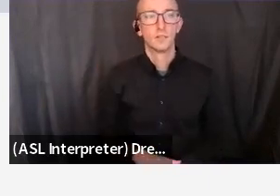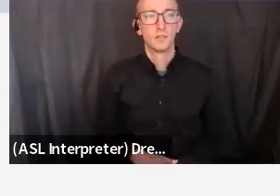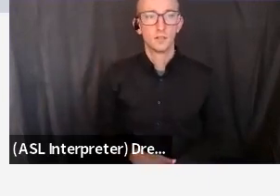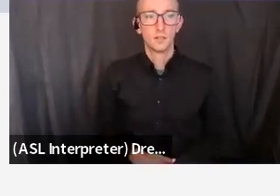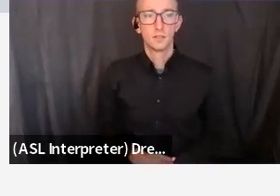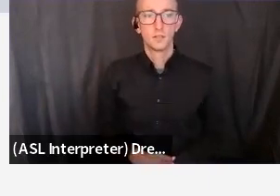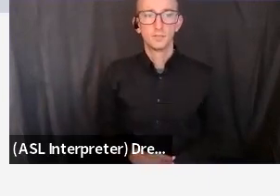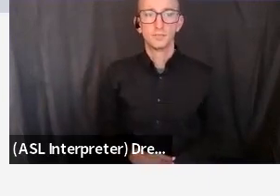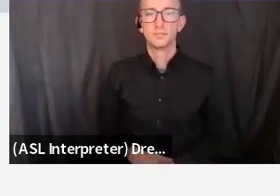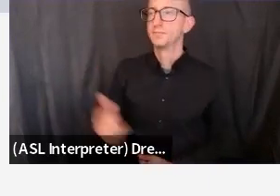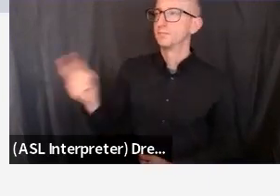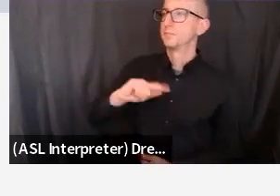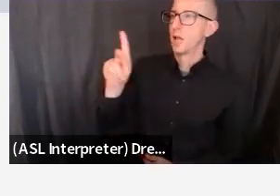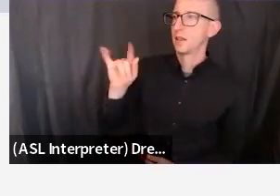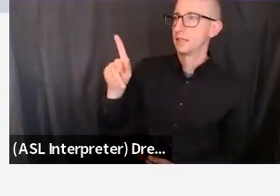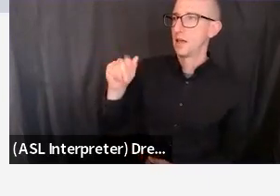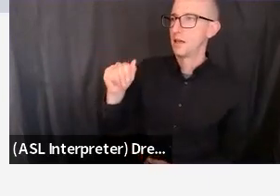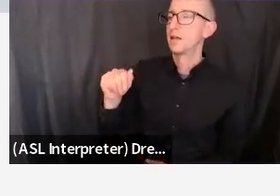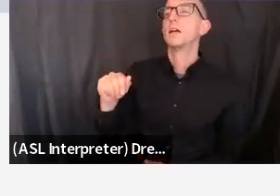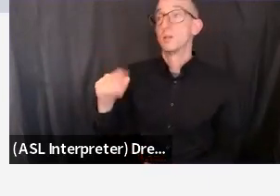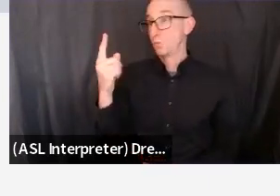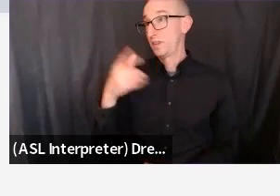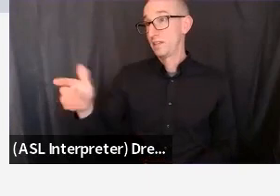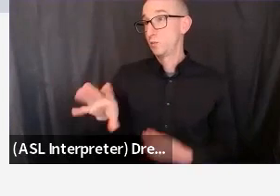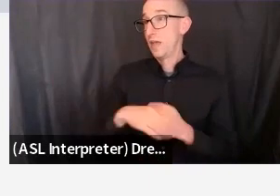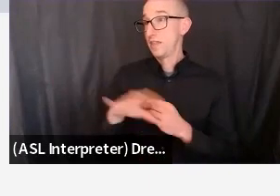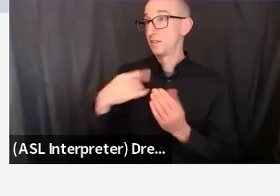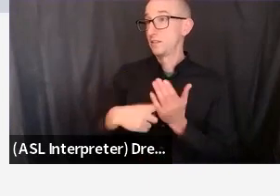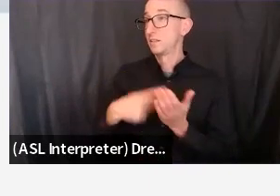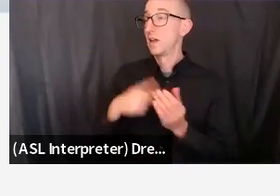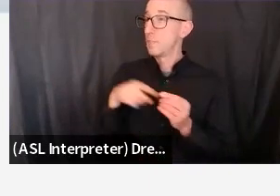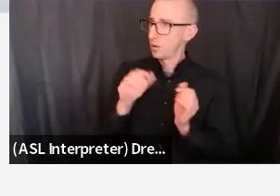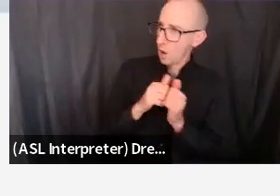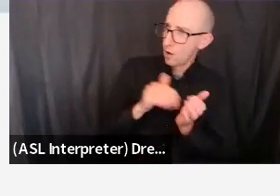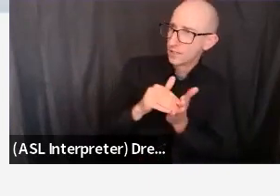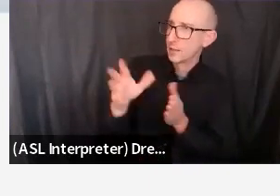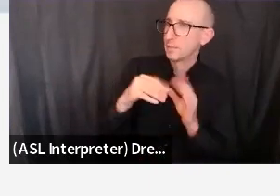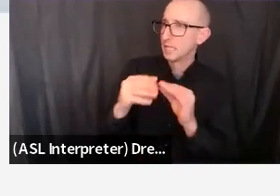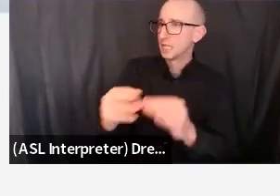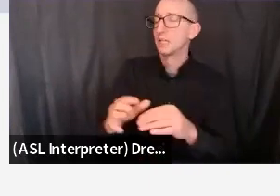you may recall that we are only allowed to fund zero-emission technology that is either